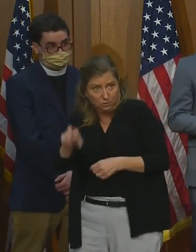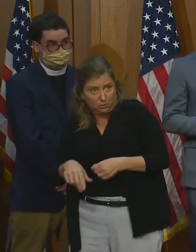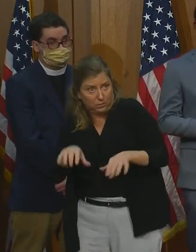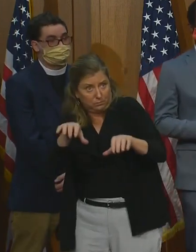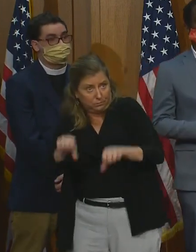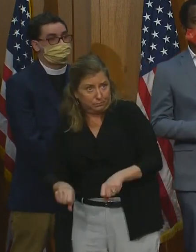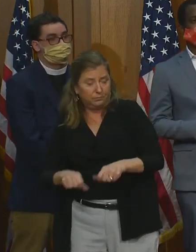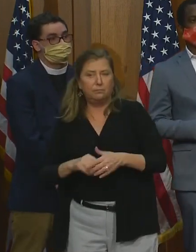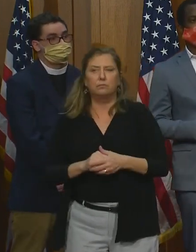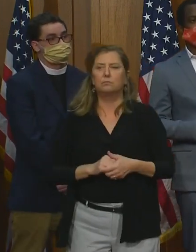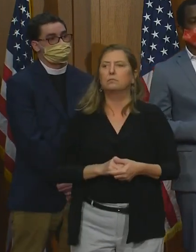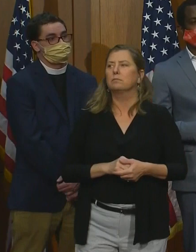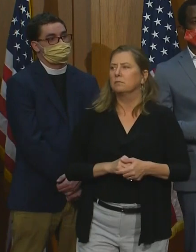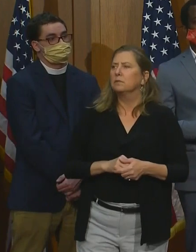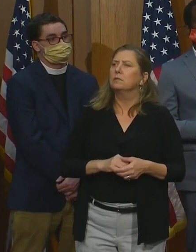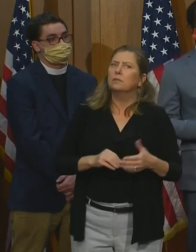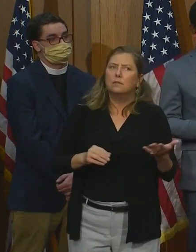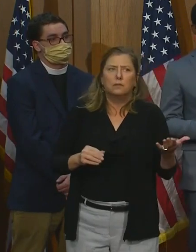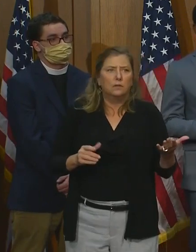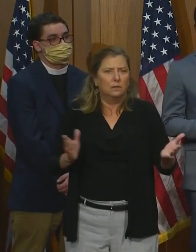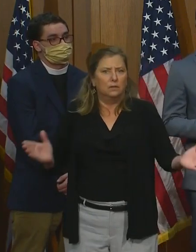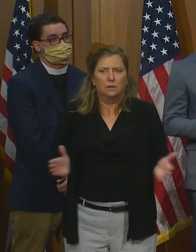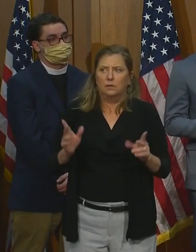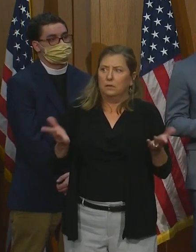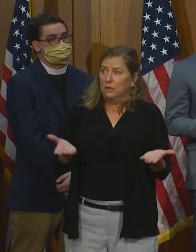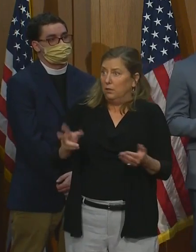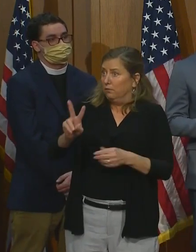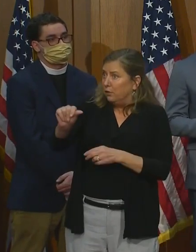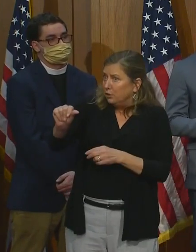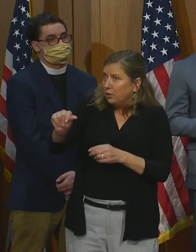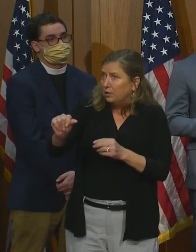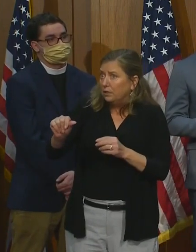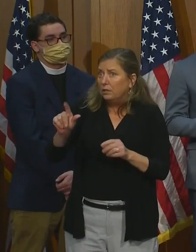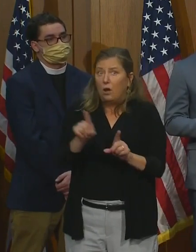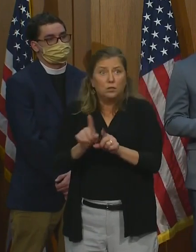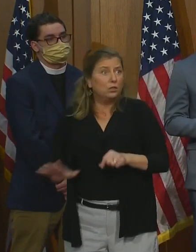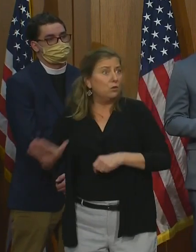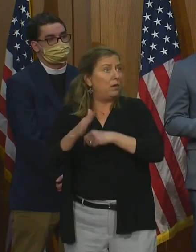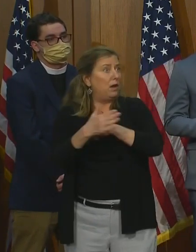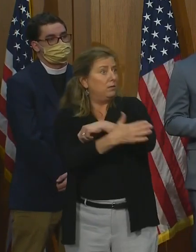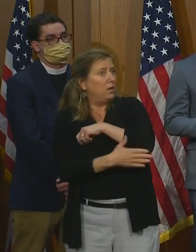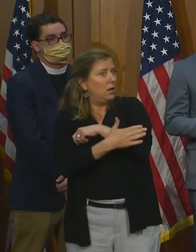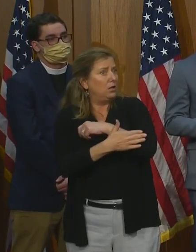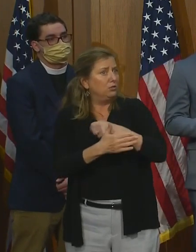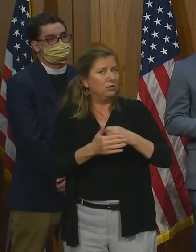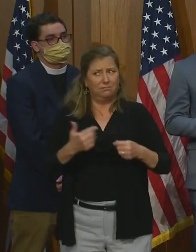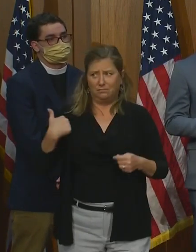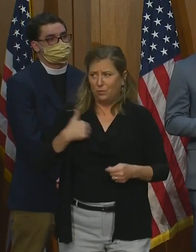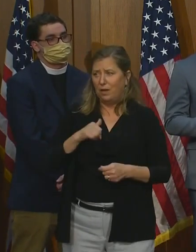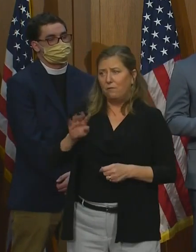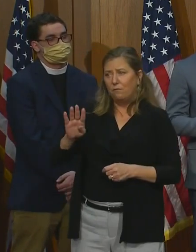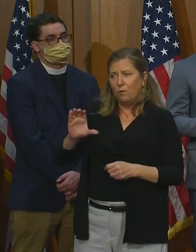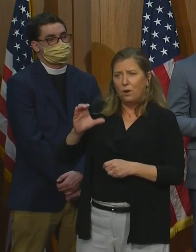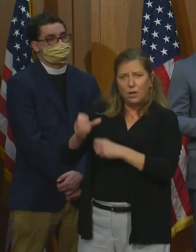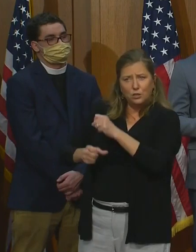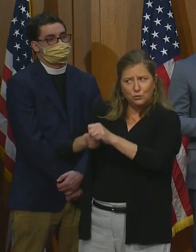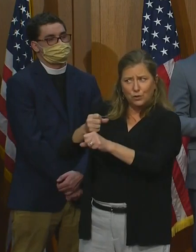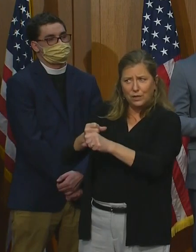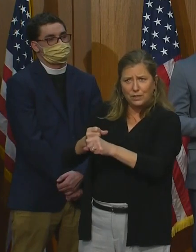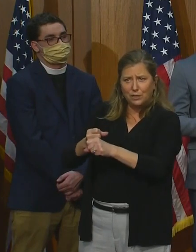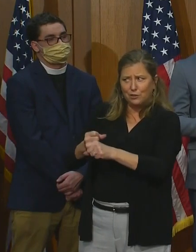VIRGINIA THAT THEY SHOULD BE